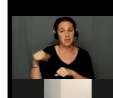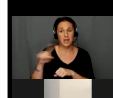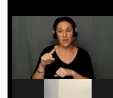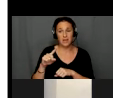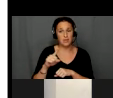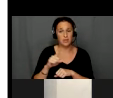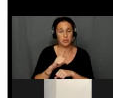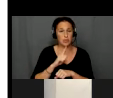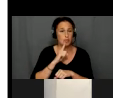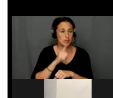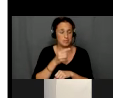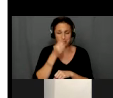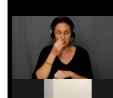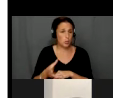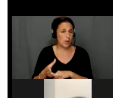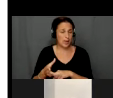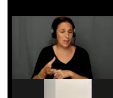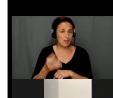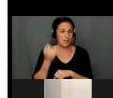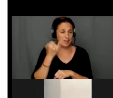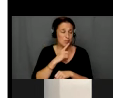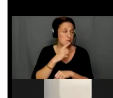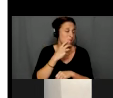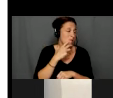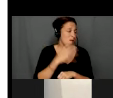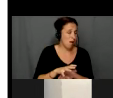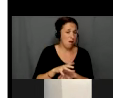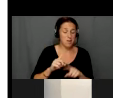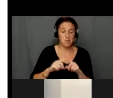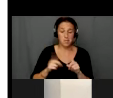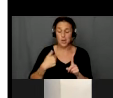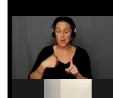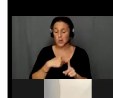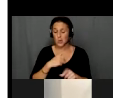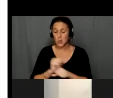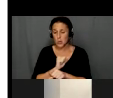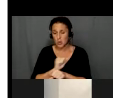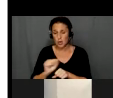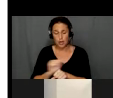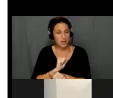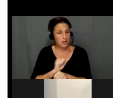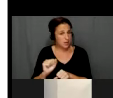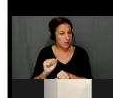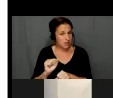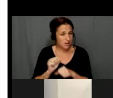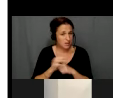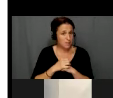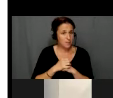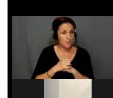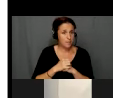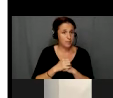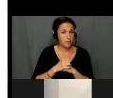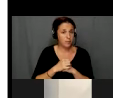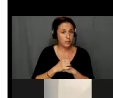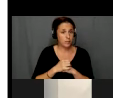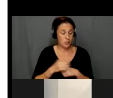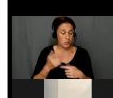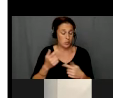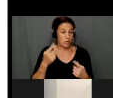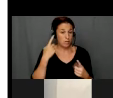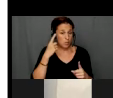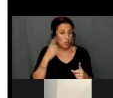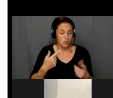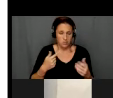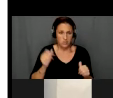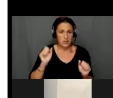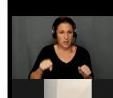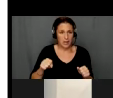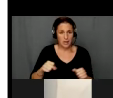hot, but we're working to be able to provide for our families. And the